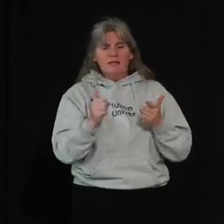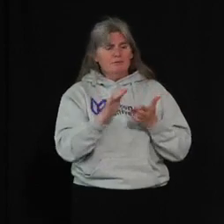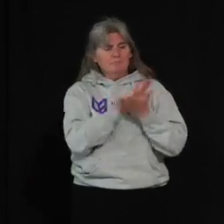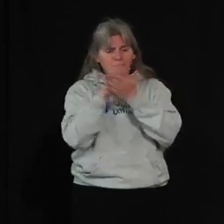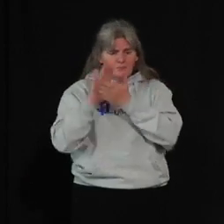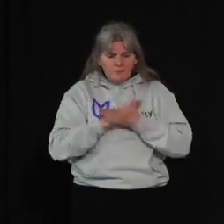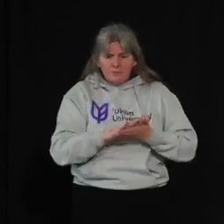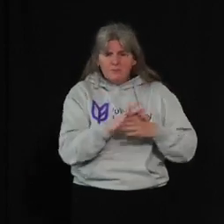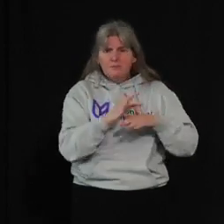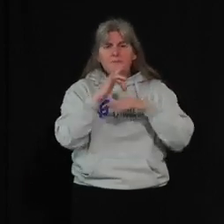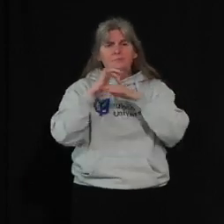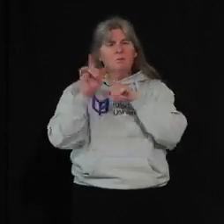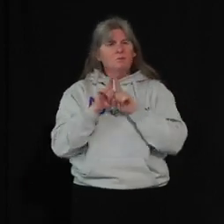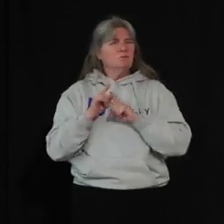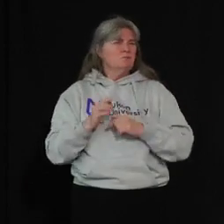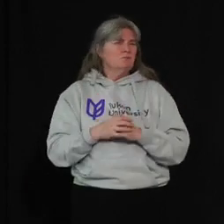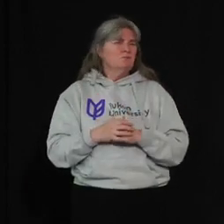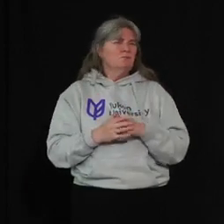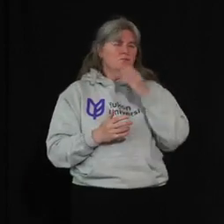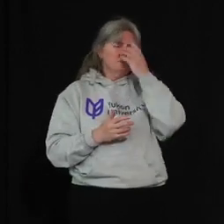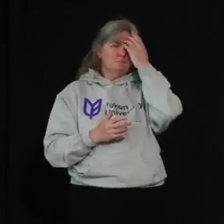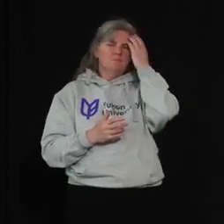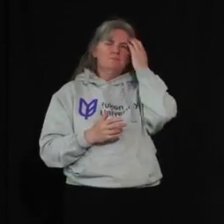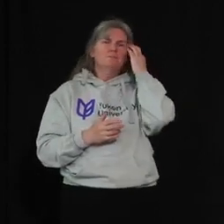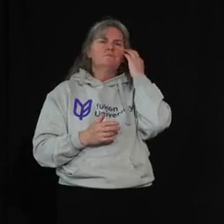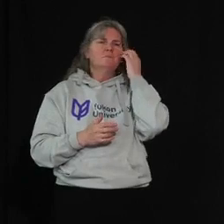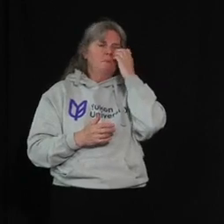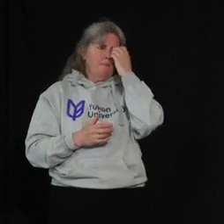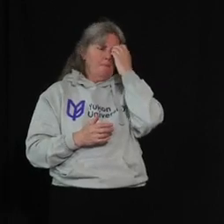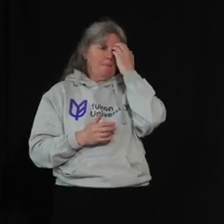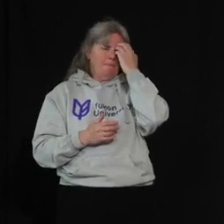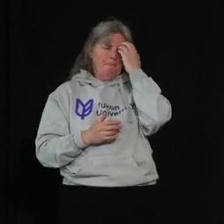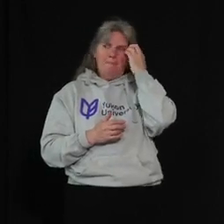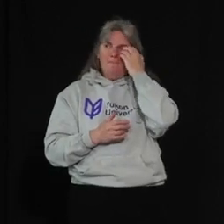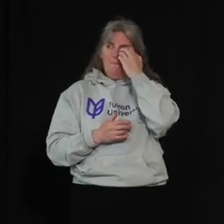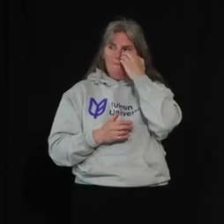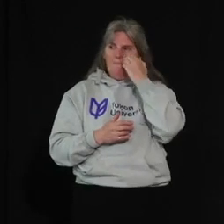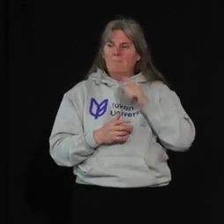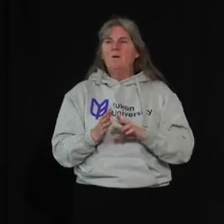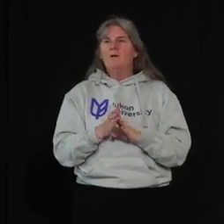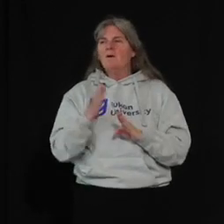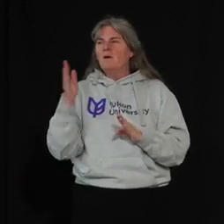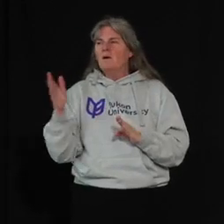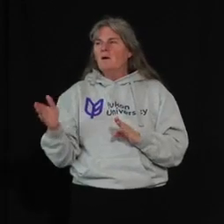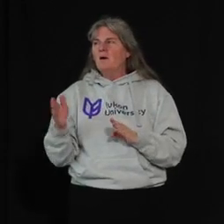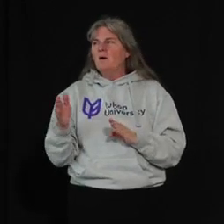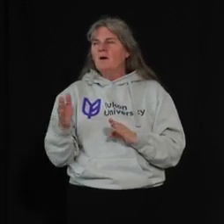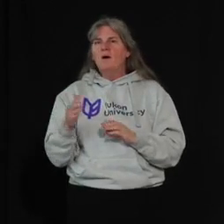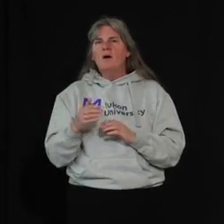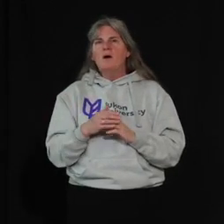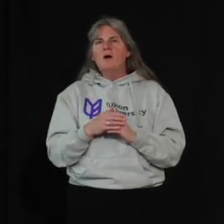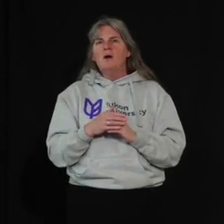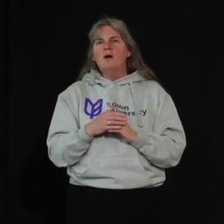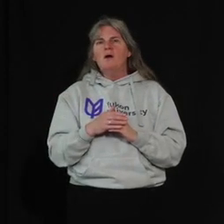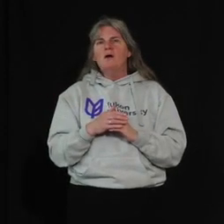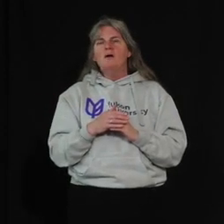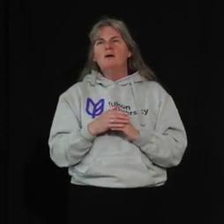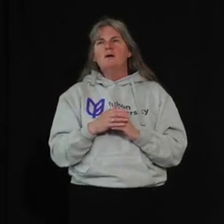required. Go-ahead, Tim. Reporter: Thanks.